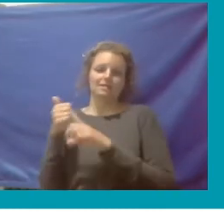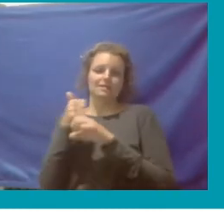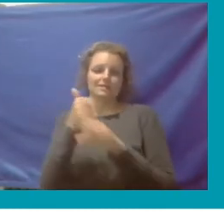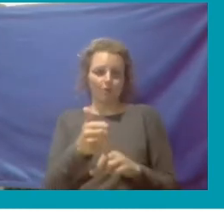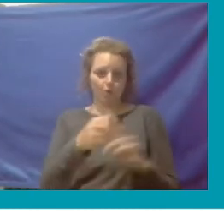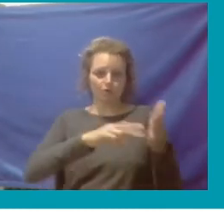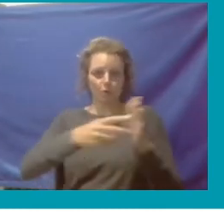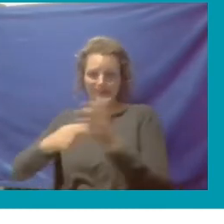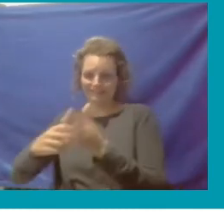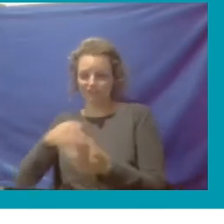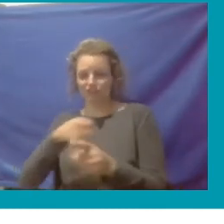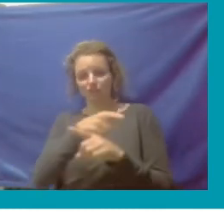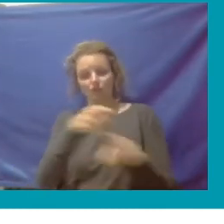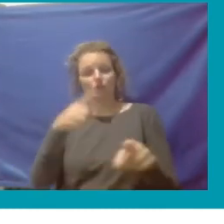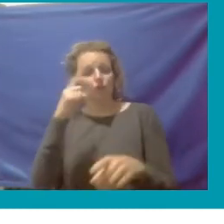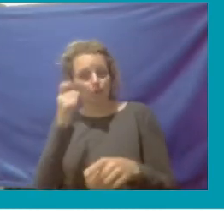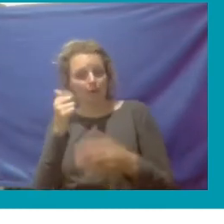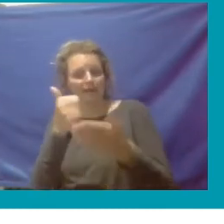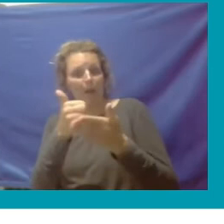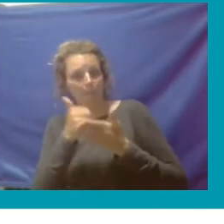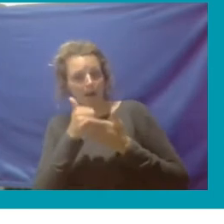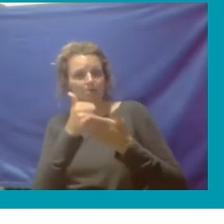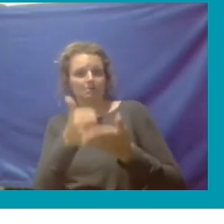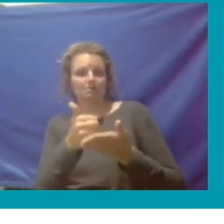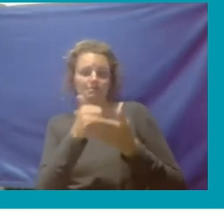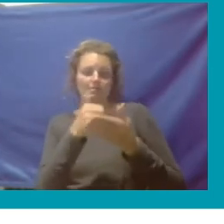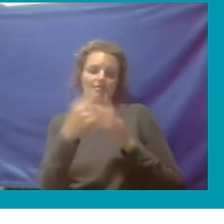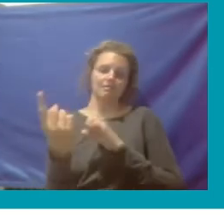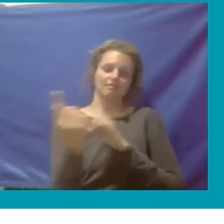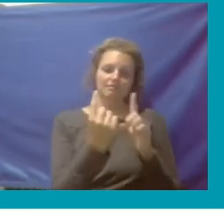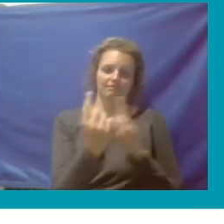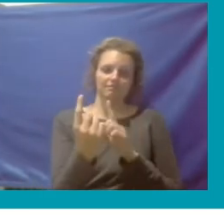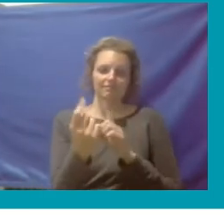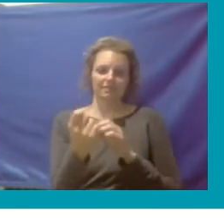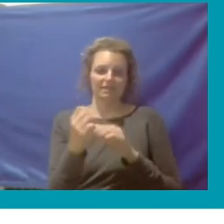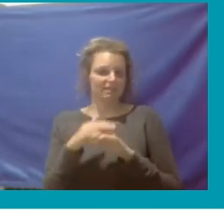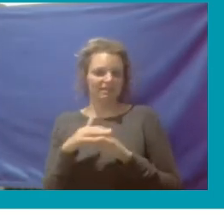It's kind of you know there's no downside to this partnership, it just works for everyone.